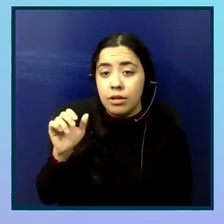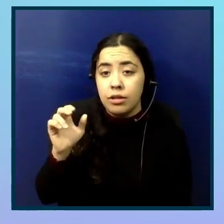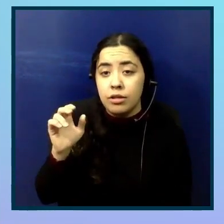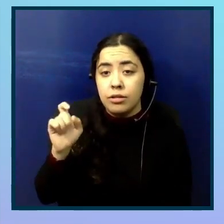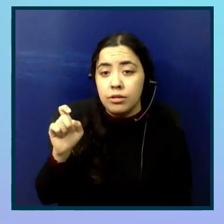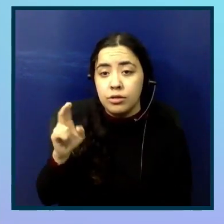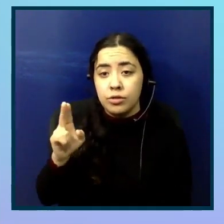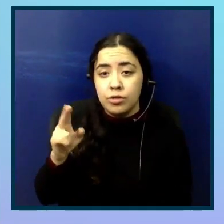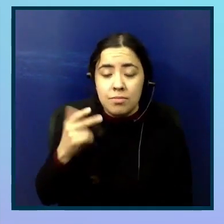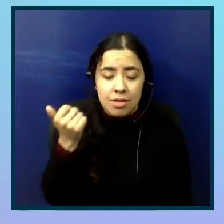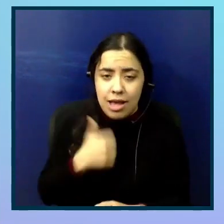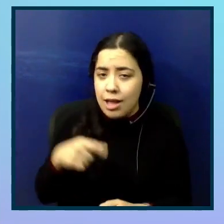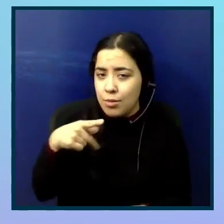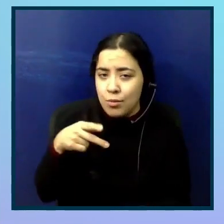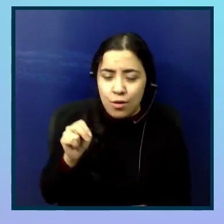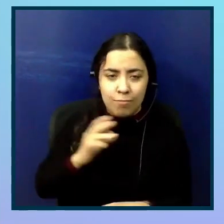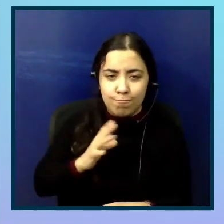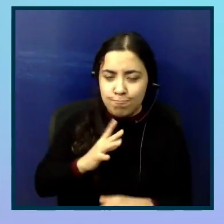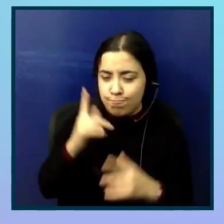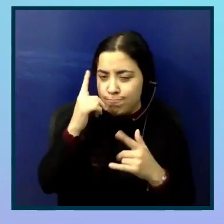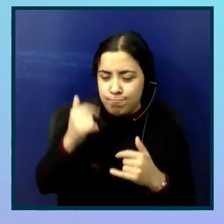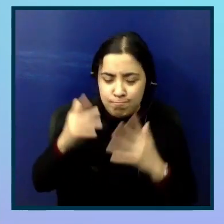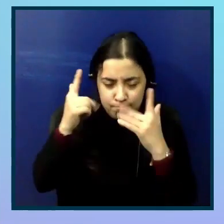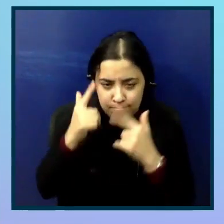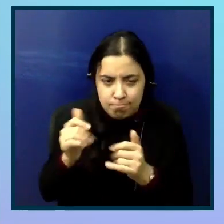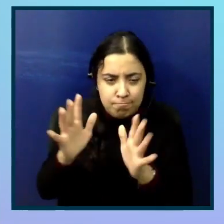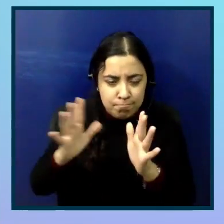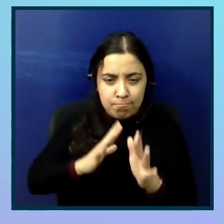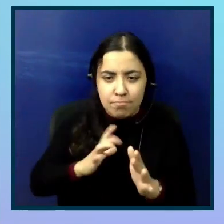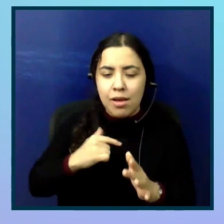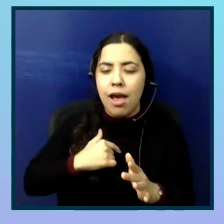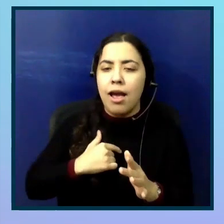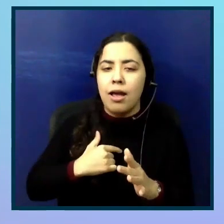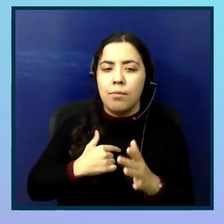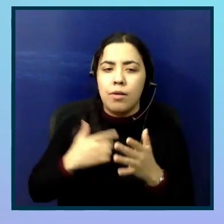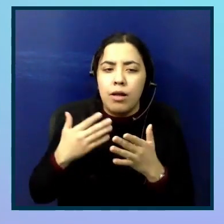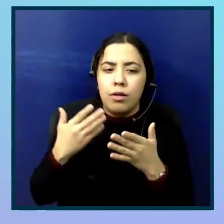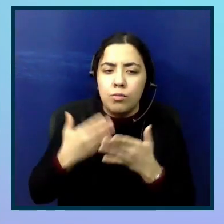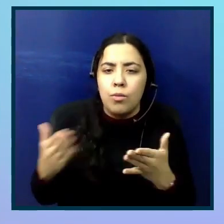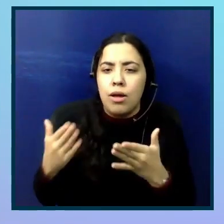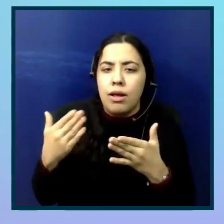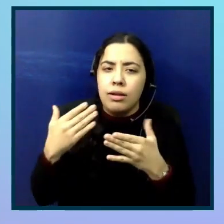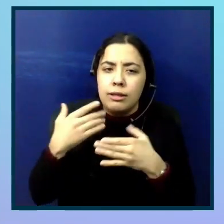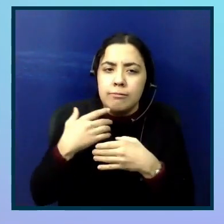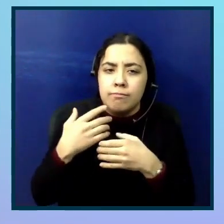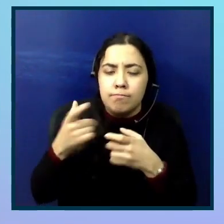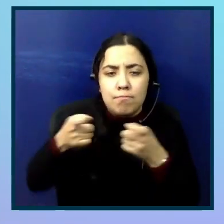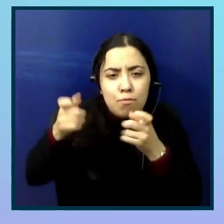and I'm a product manager at Slack. To describe myself, I am a non-binary Chinese American person